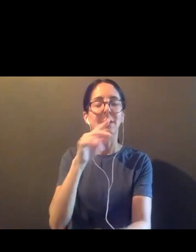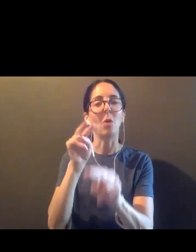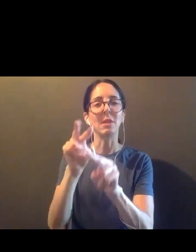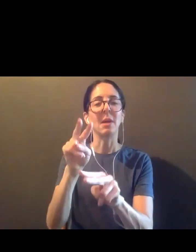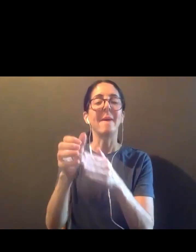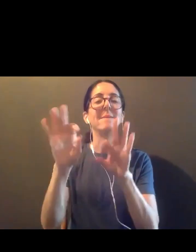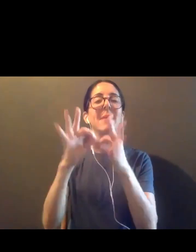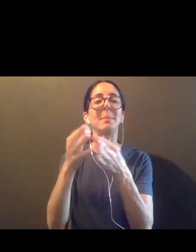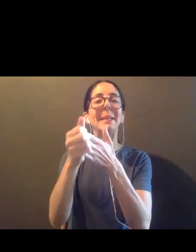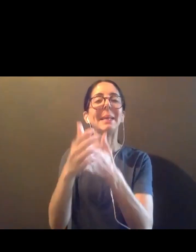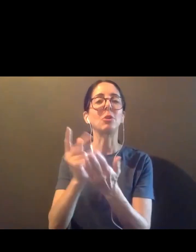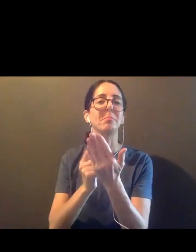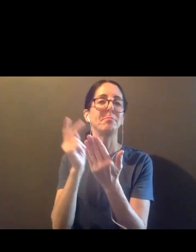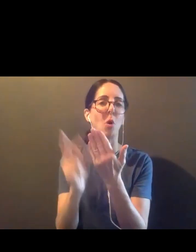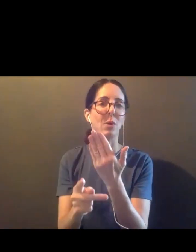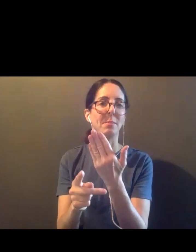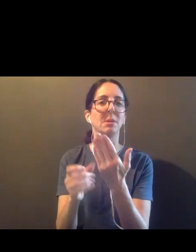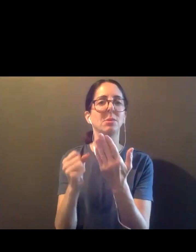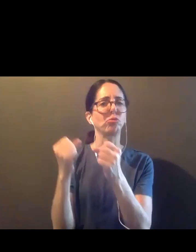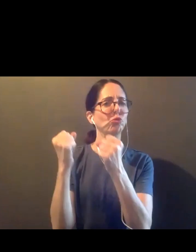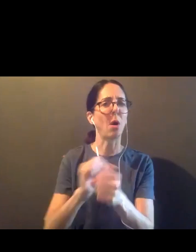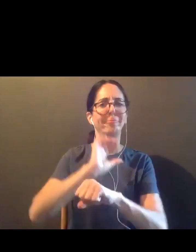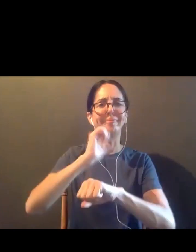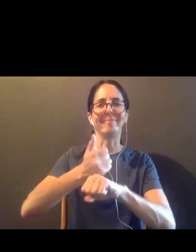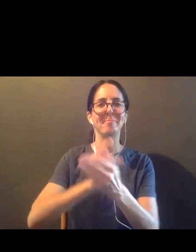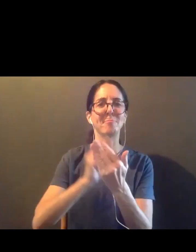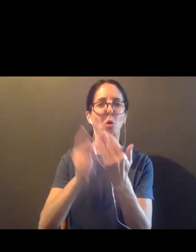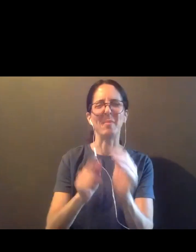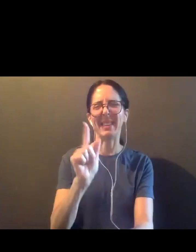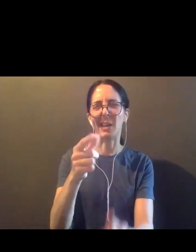So, we have a very established program, which I’ll talk about a little bit later, with